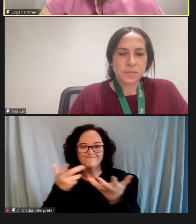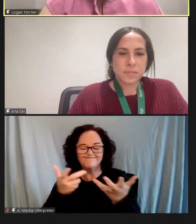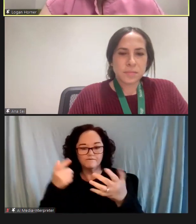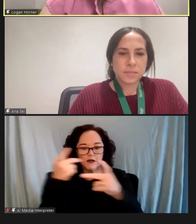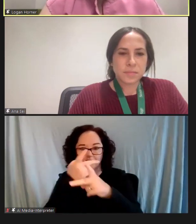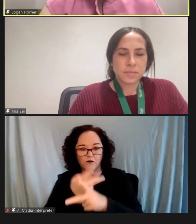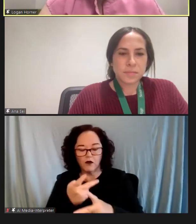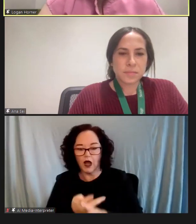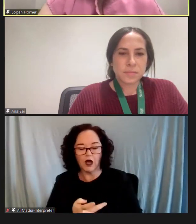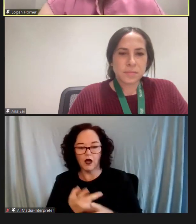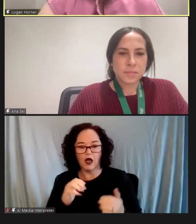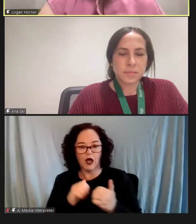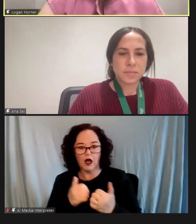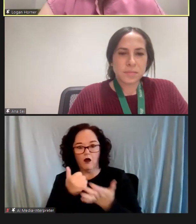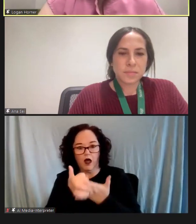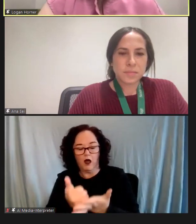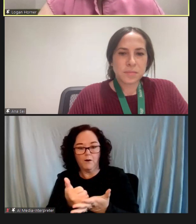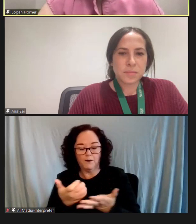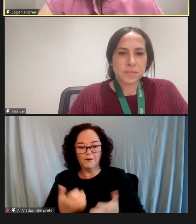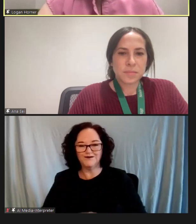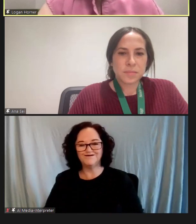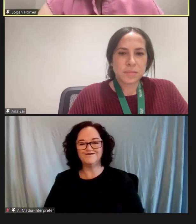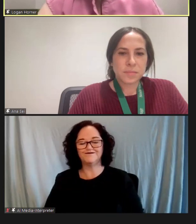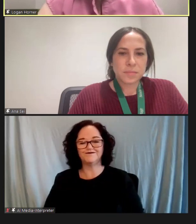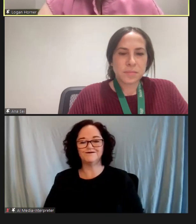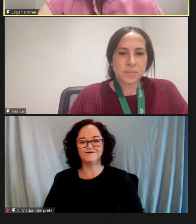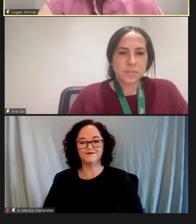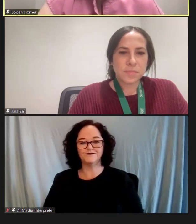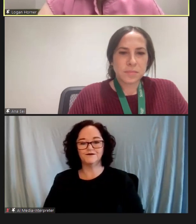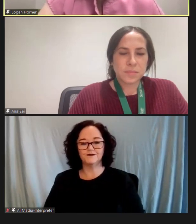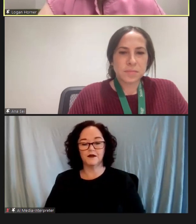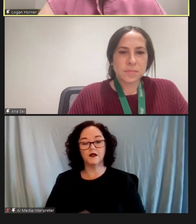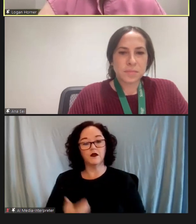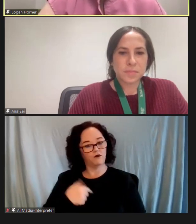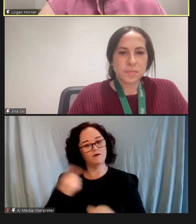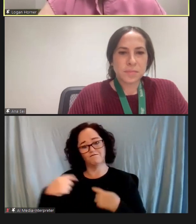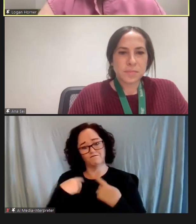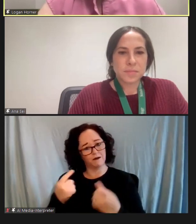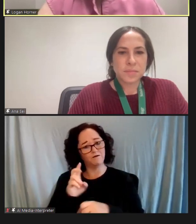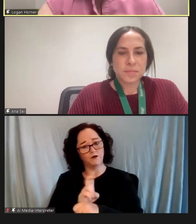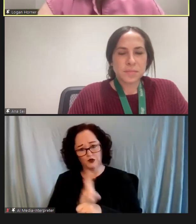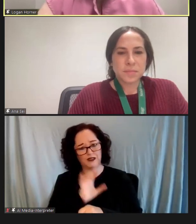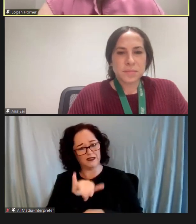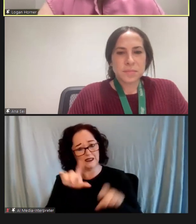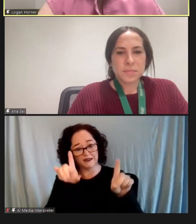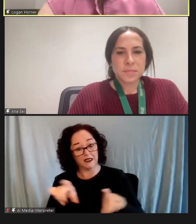helping the child so we've been using